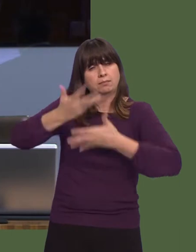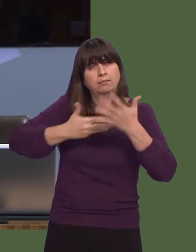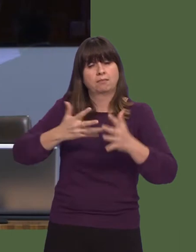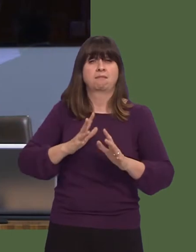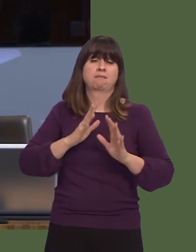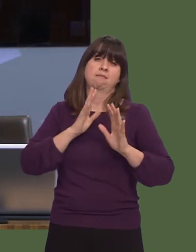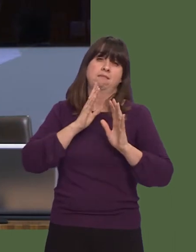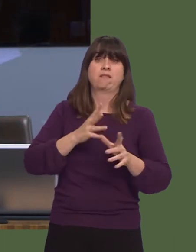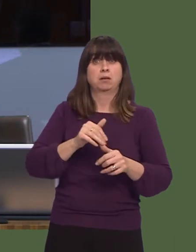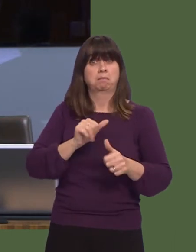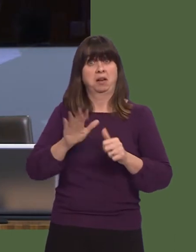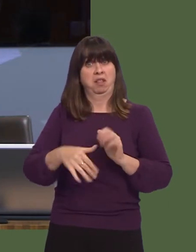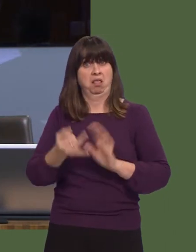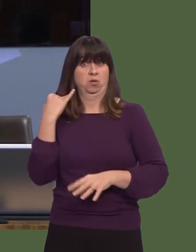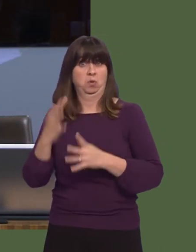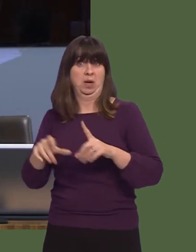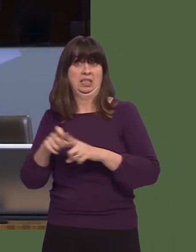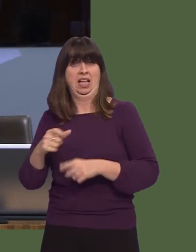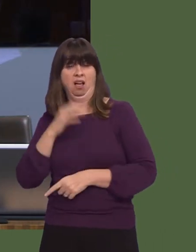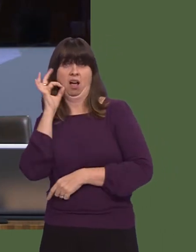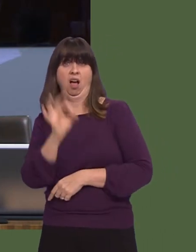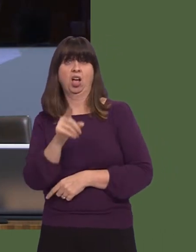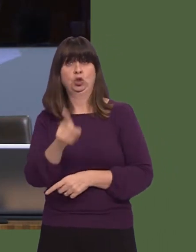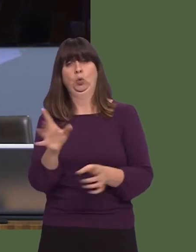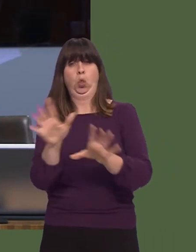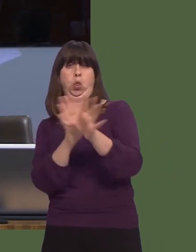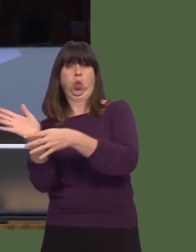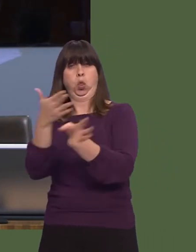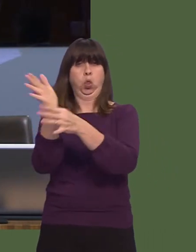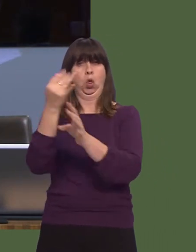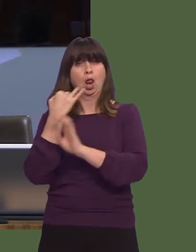engaged last Wednesday with the question that I put to you in the topical questions. But